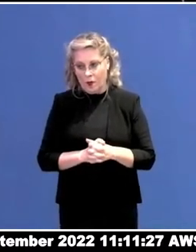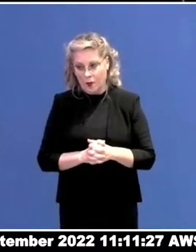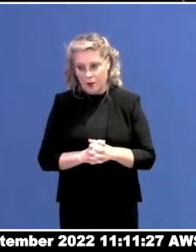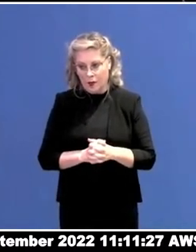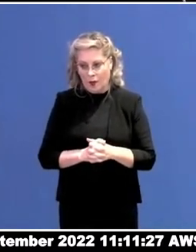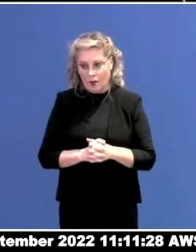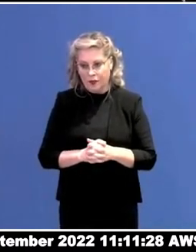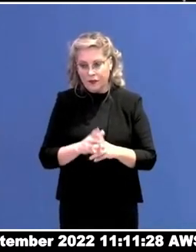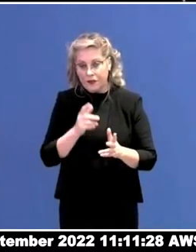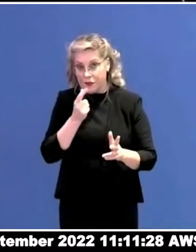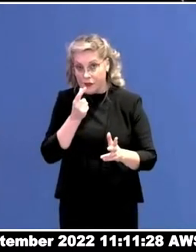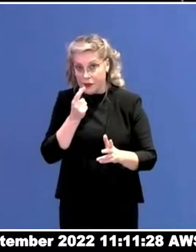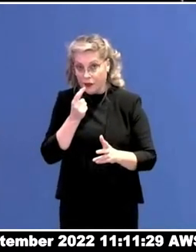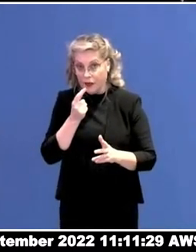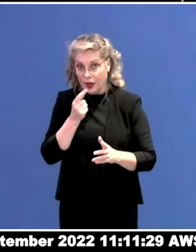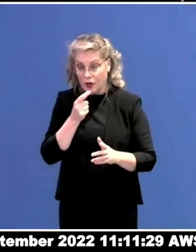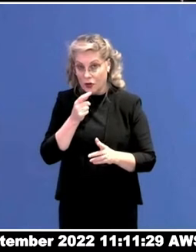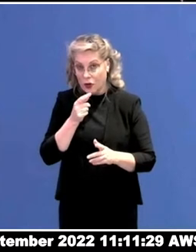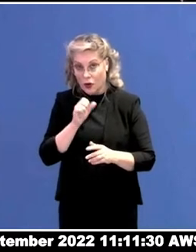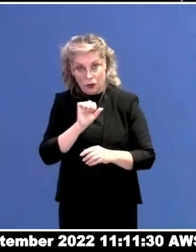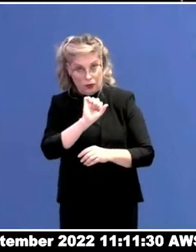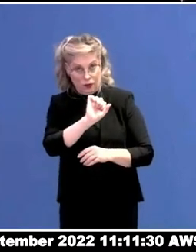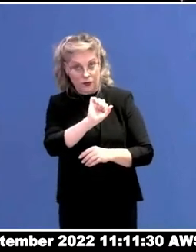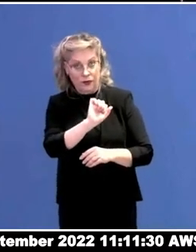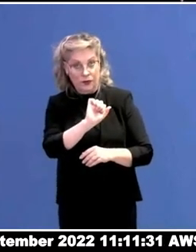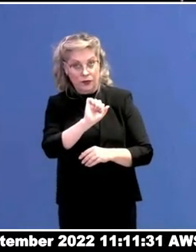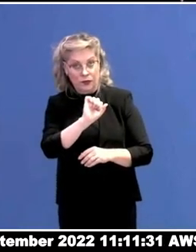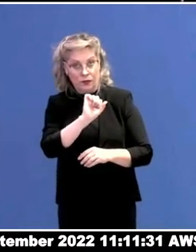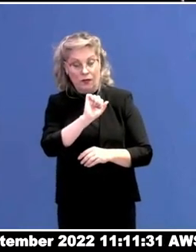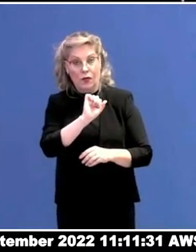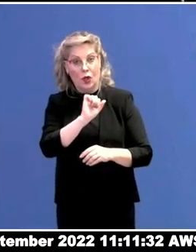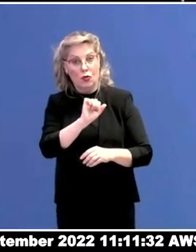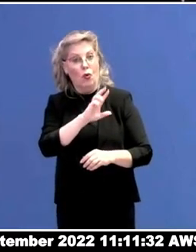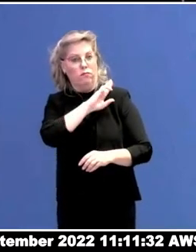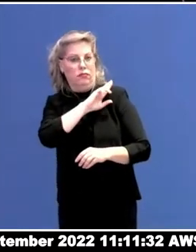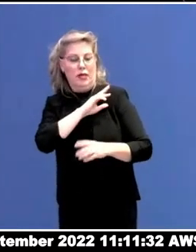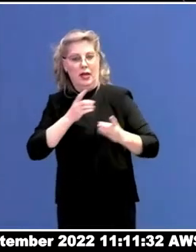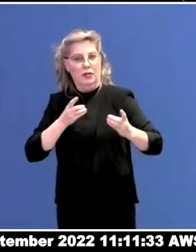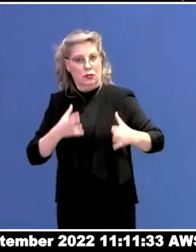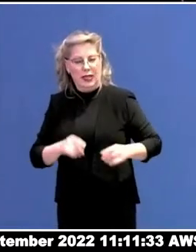that in addition to your role as Director, you have attained a law degree from Deakin University. MS KRAKOUER: That's correct